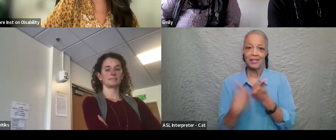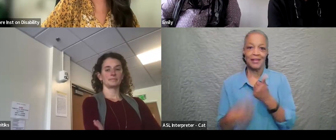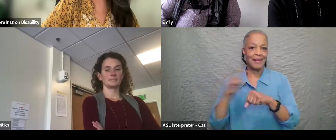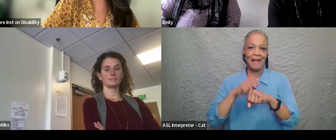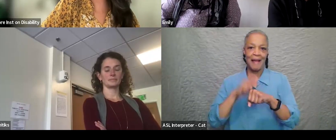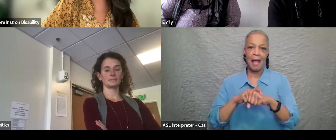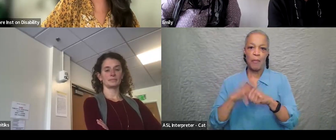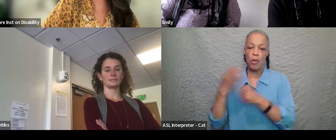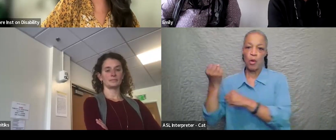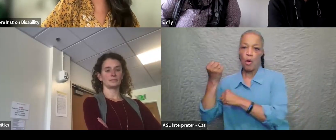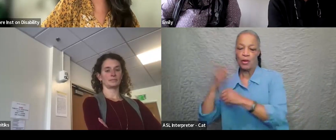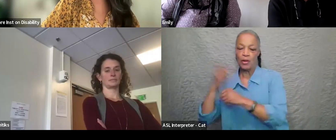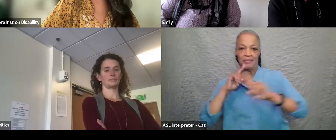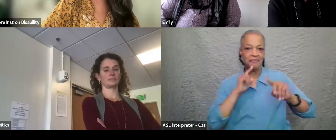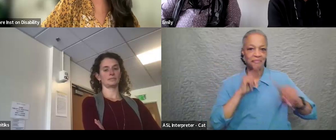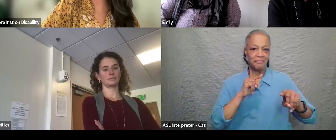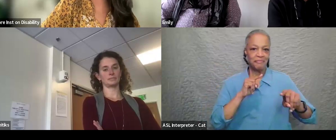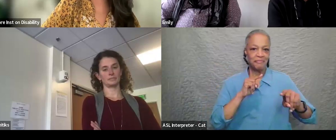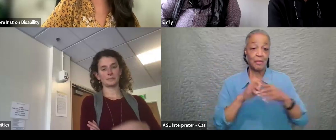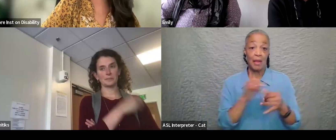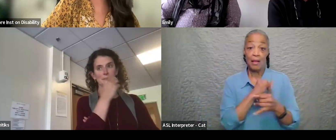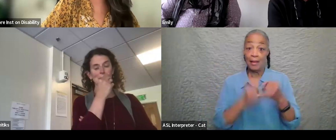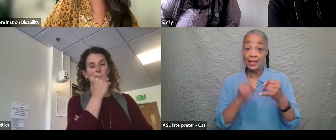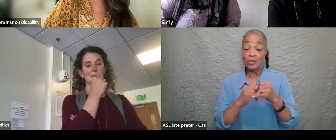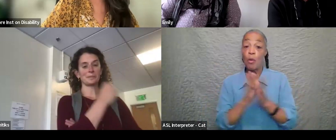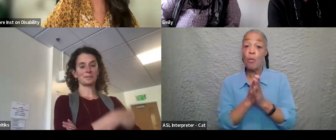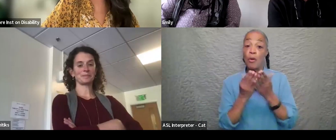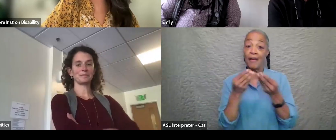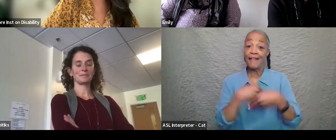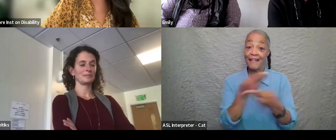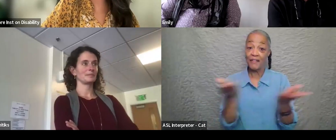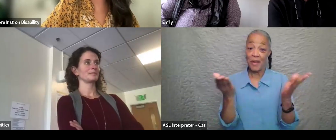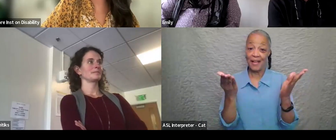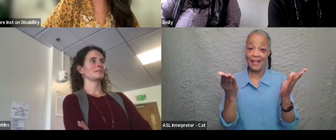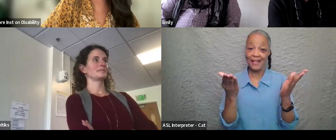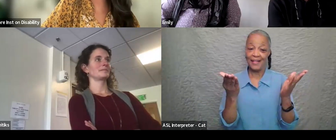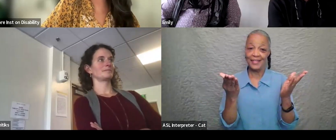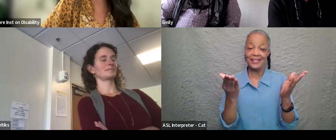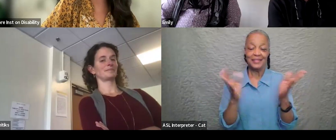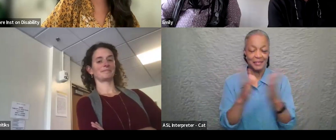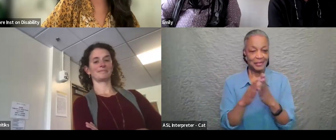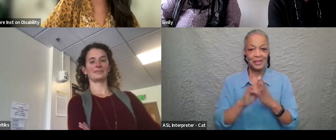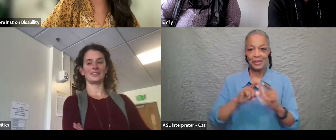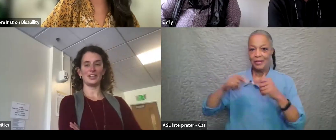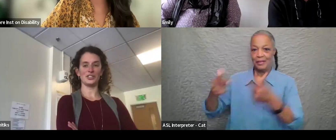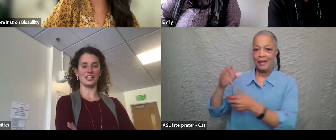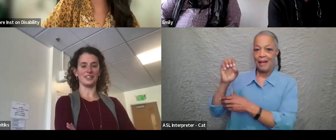And we'll also be doing a book giveaway. So with that being said, over to you, Emily. Thank you, Shaina.